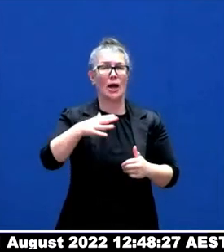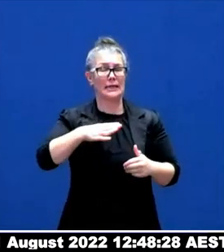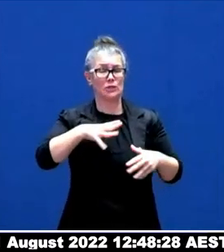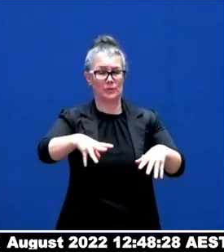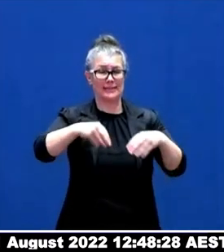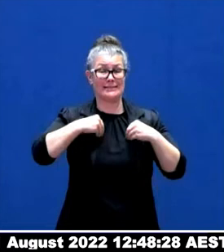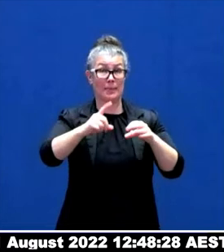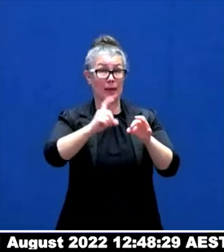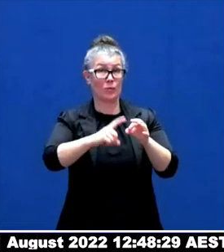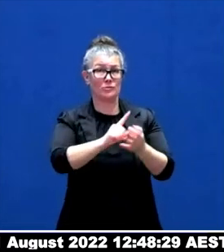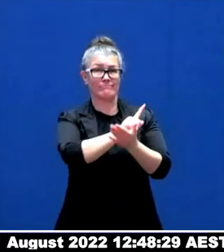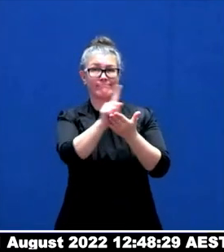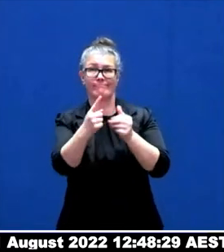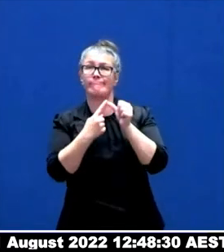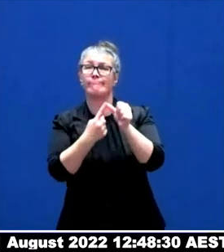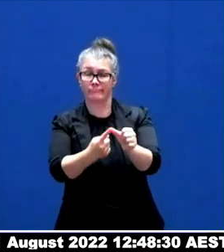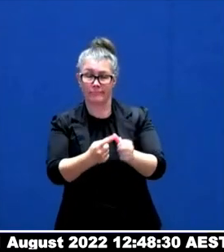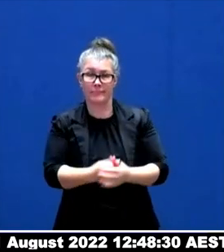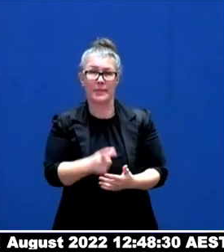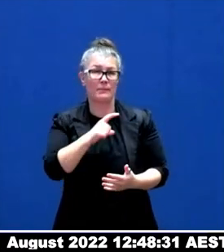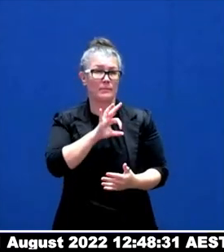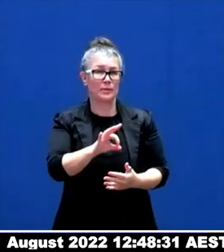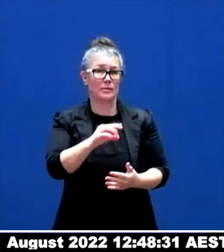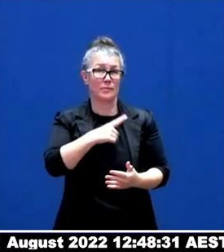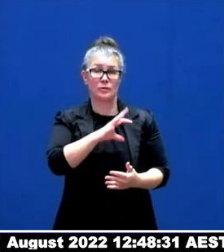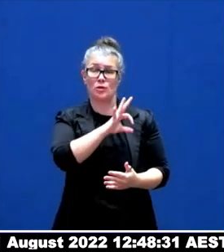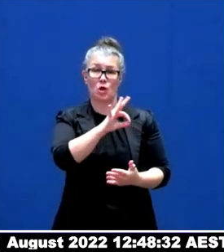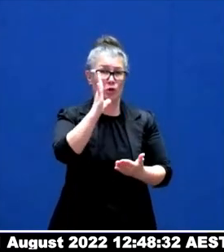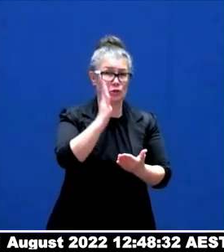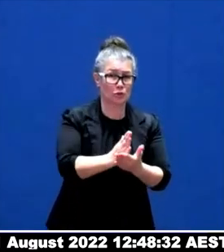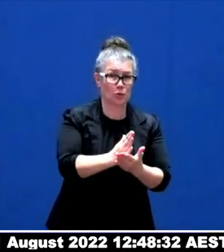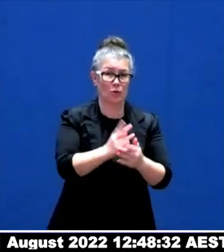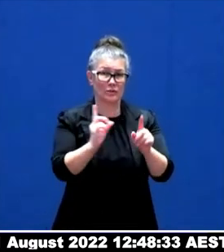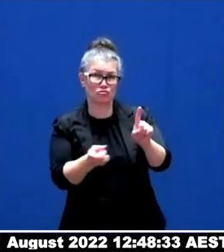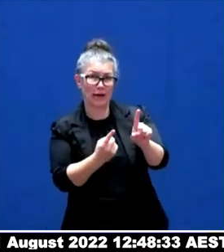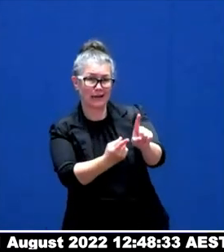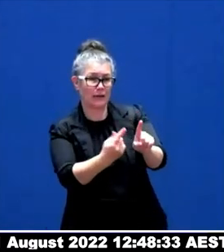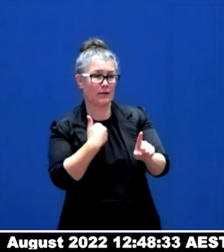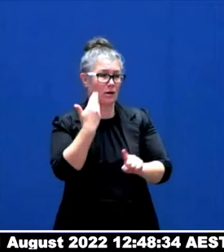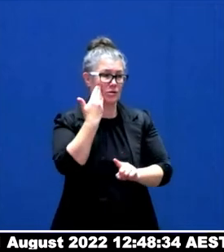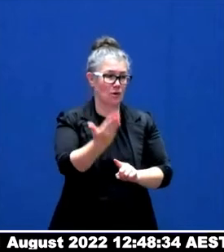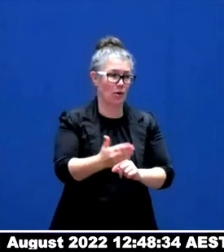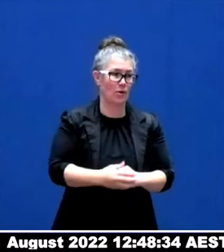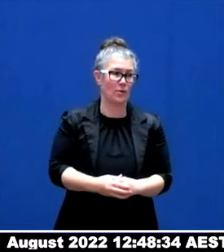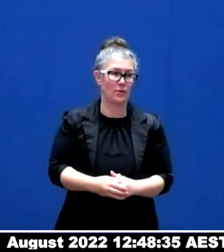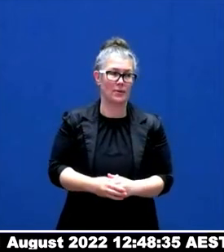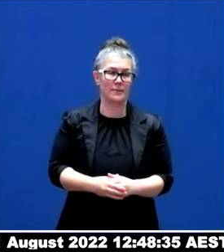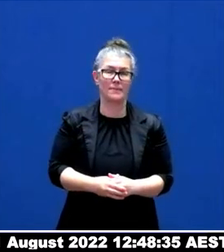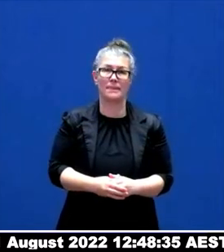I'm not sure in terms of the tracking and reporting of that from a state level, but